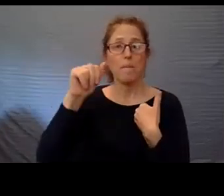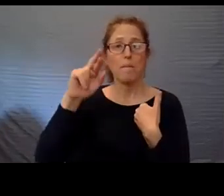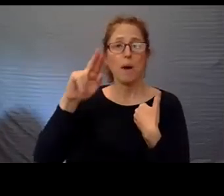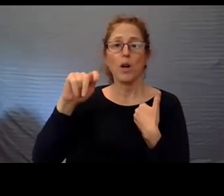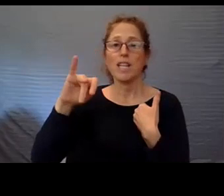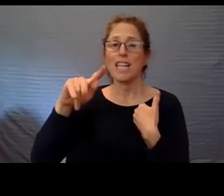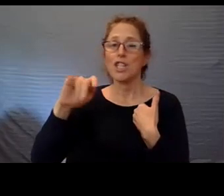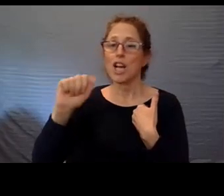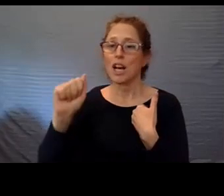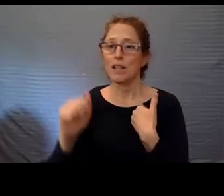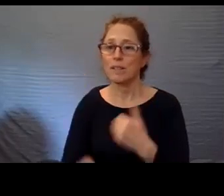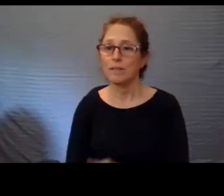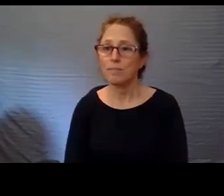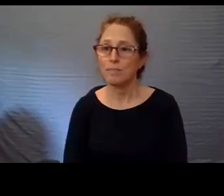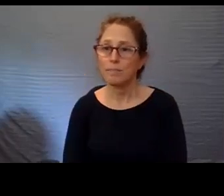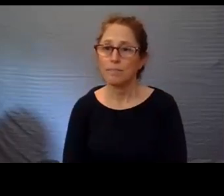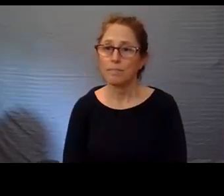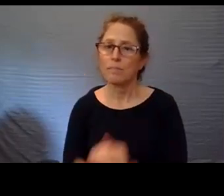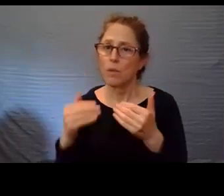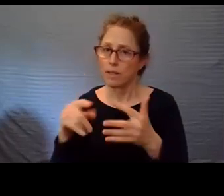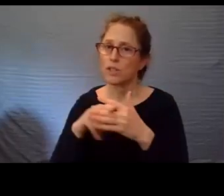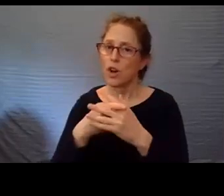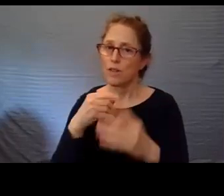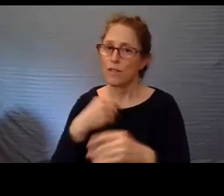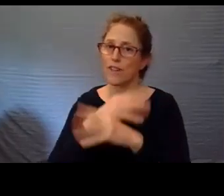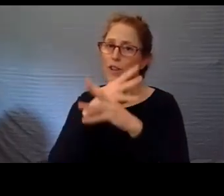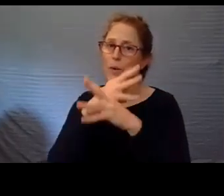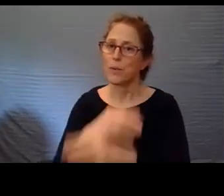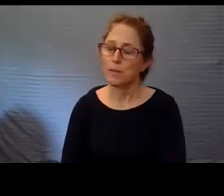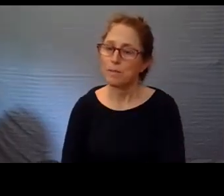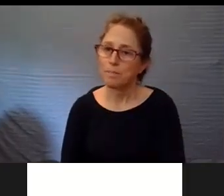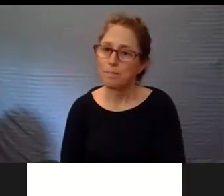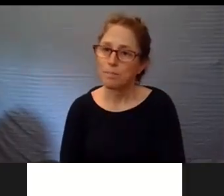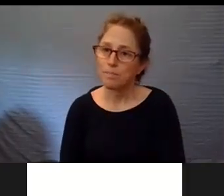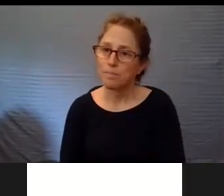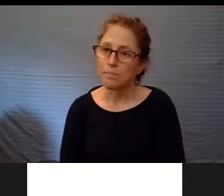Let me go ahead and start your video for you.